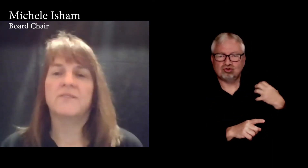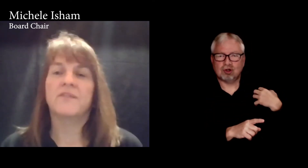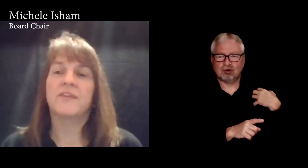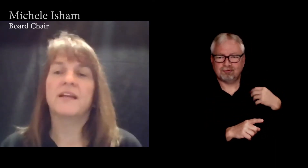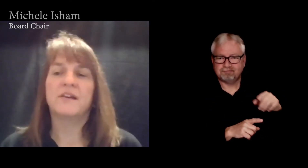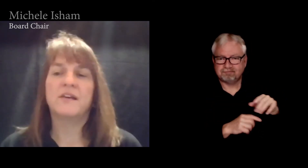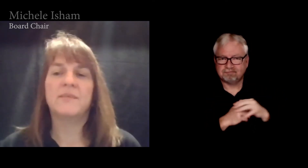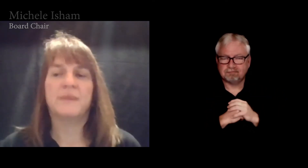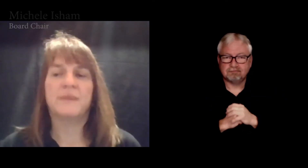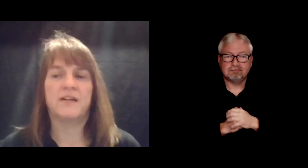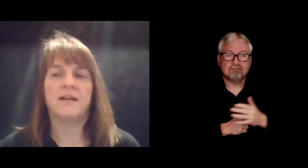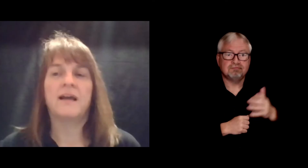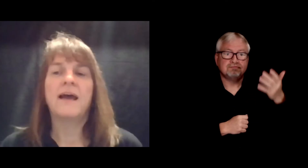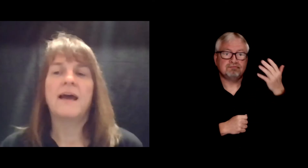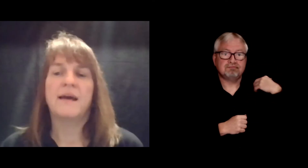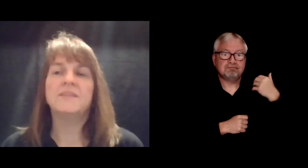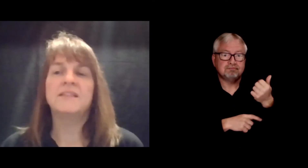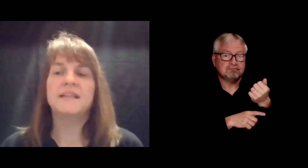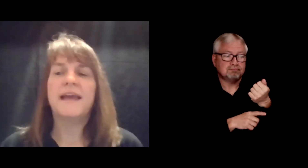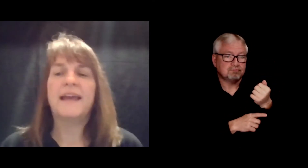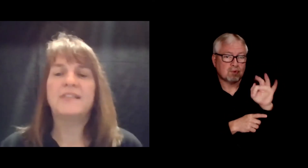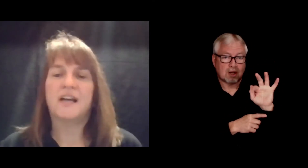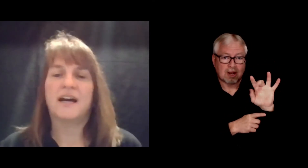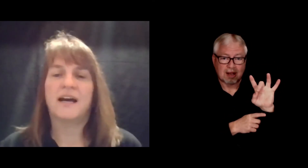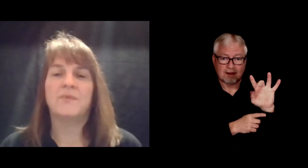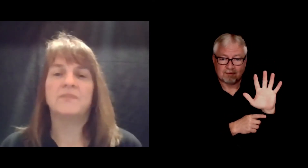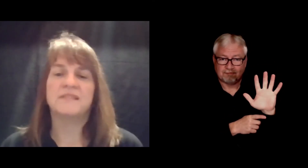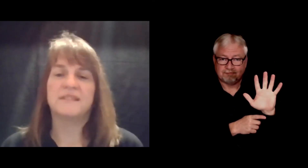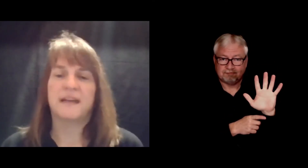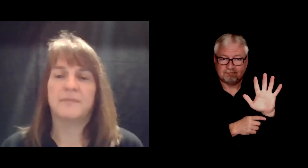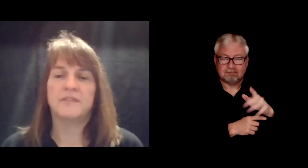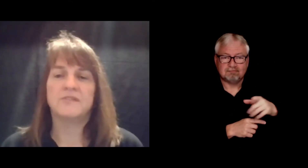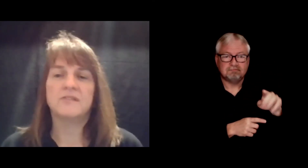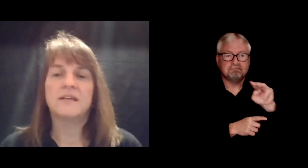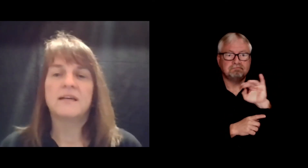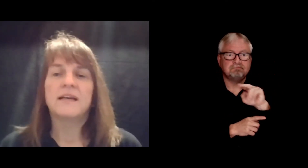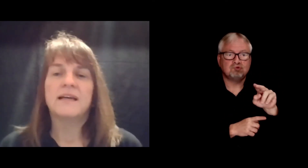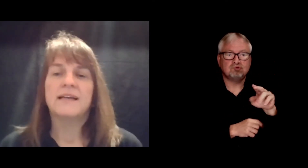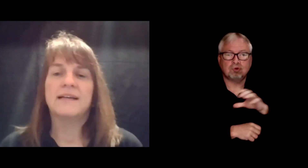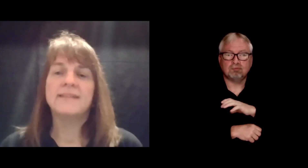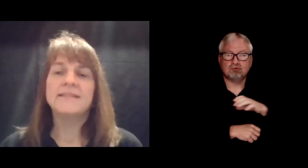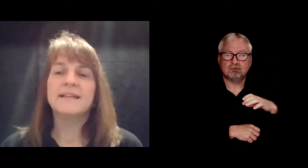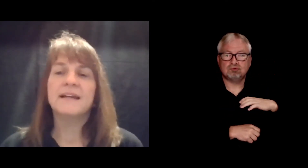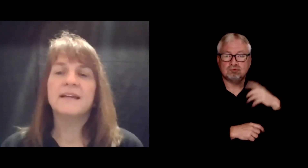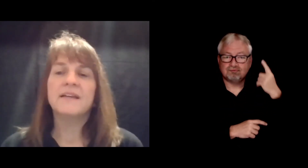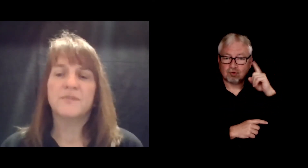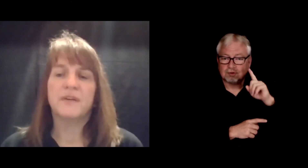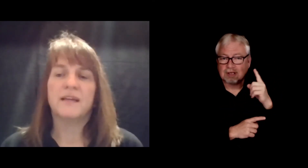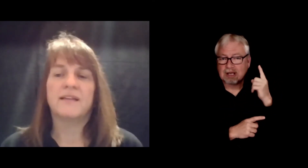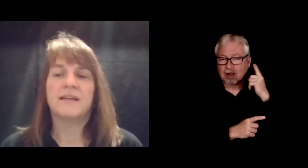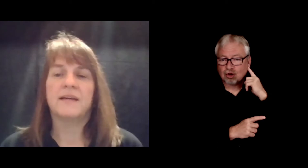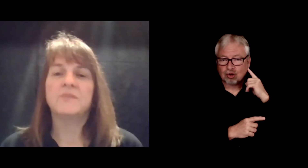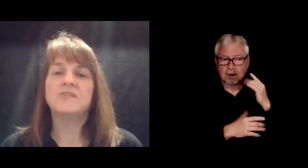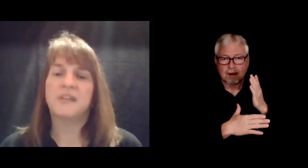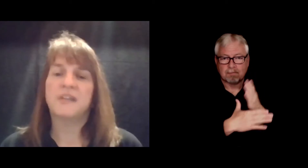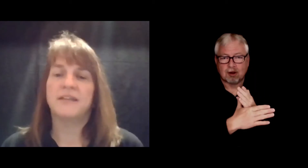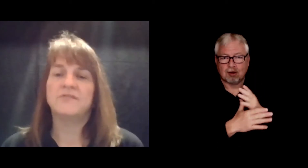for the Hearing Impaired, MCHI was established. In 1993, the name was changed